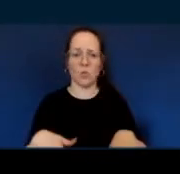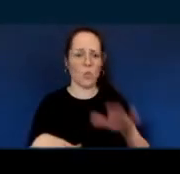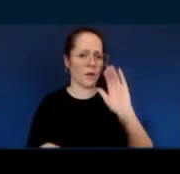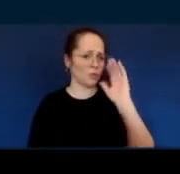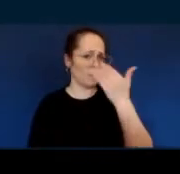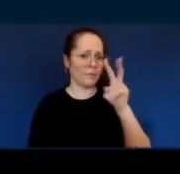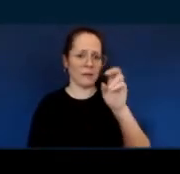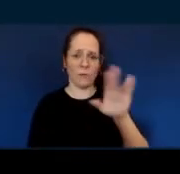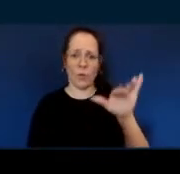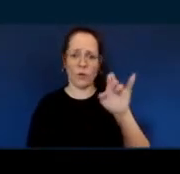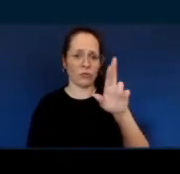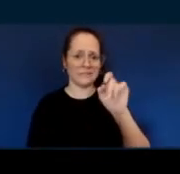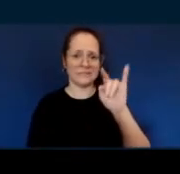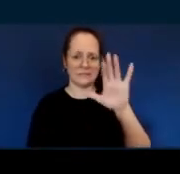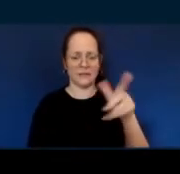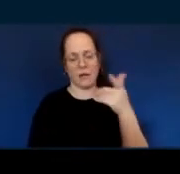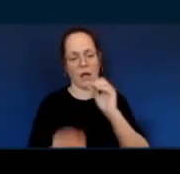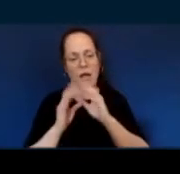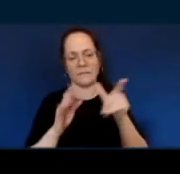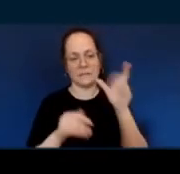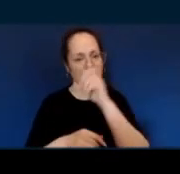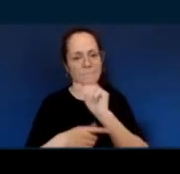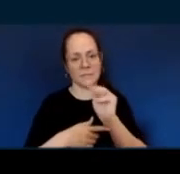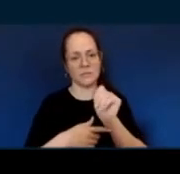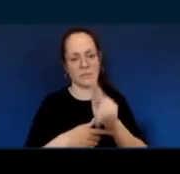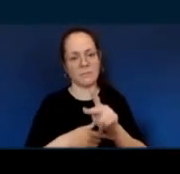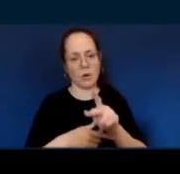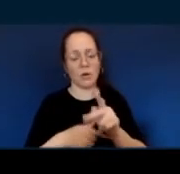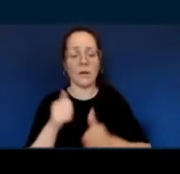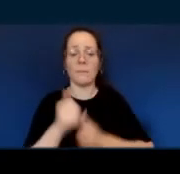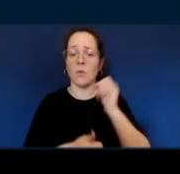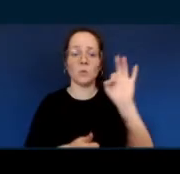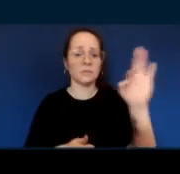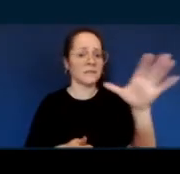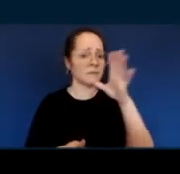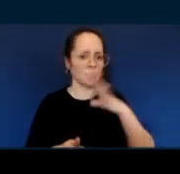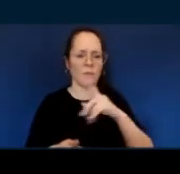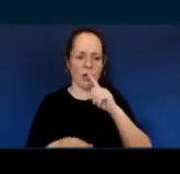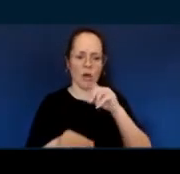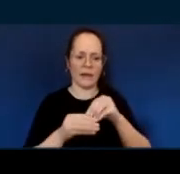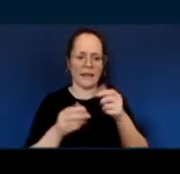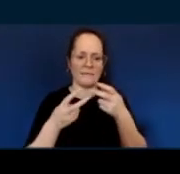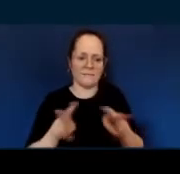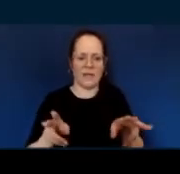CLEARLY MISSED THE MARK. ALMOST ALL OF HIS WOMEN ARE HIGHLY SEXUALIZED COMPOSES WHERE